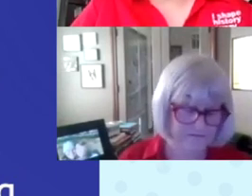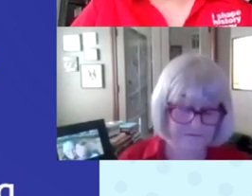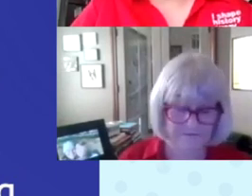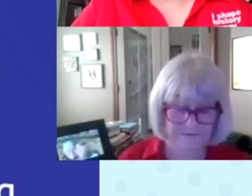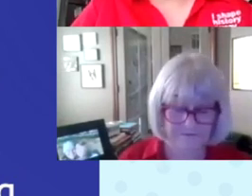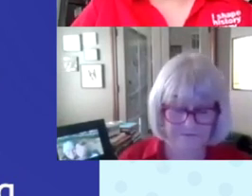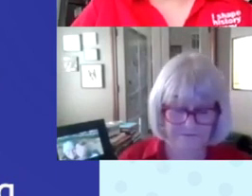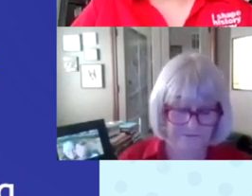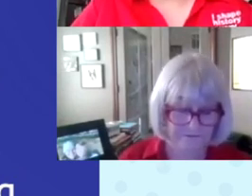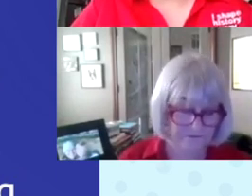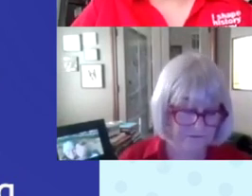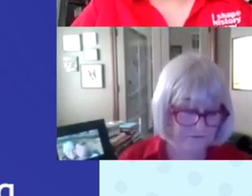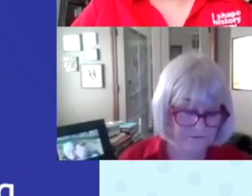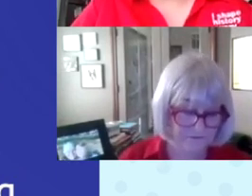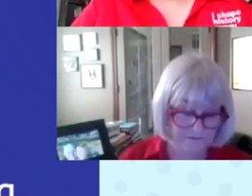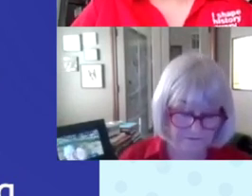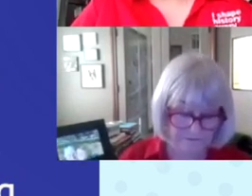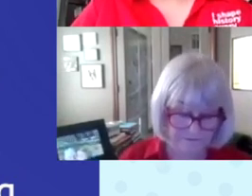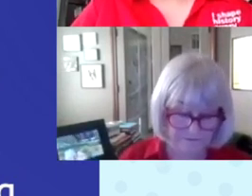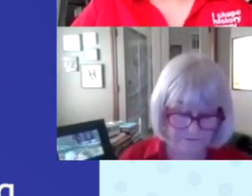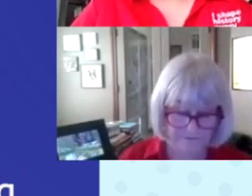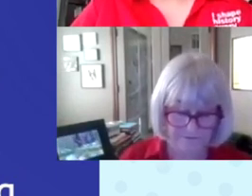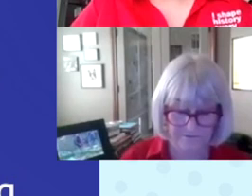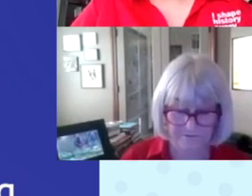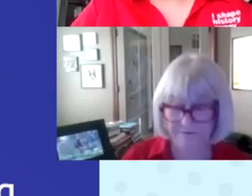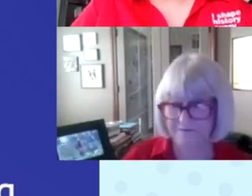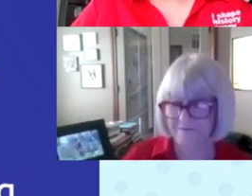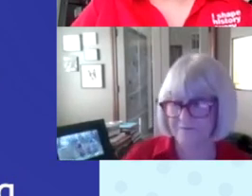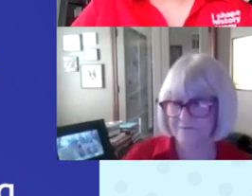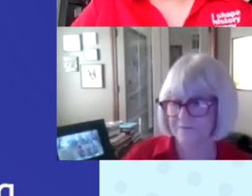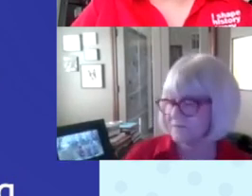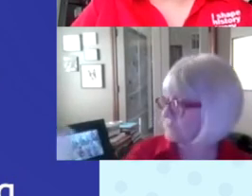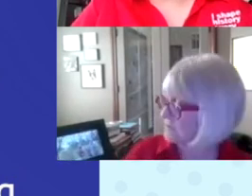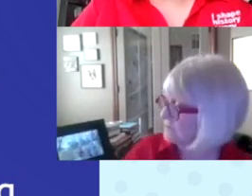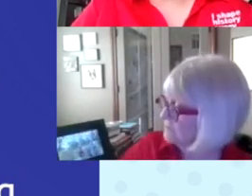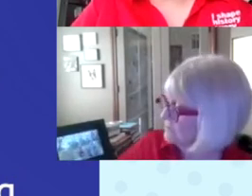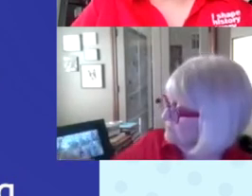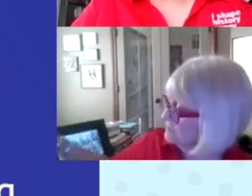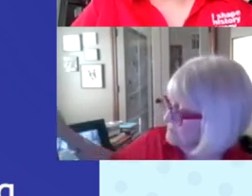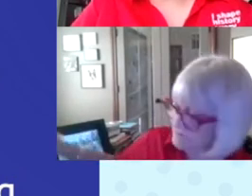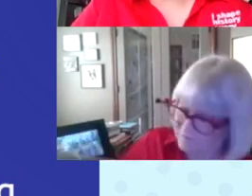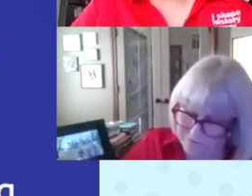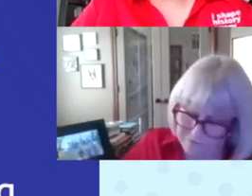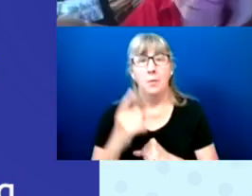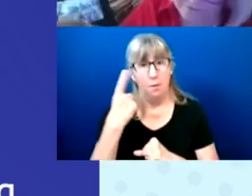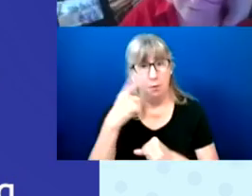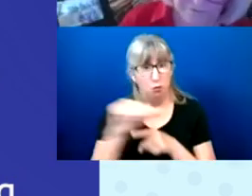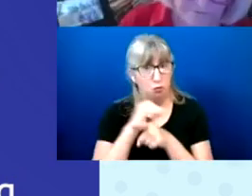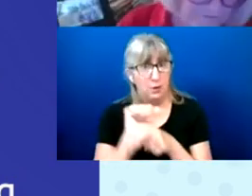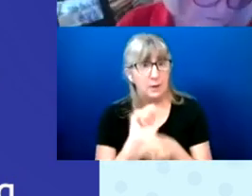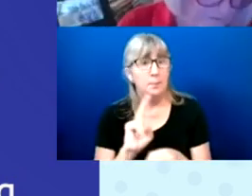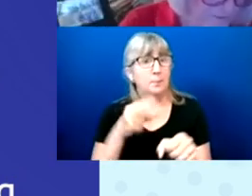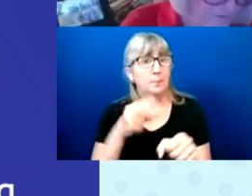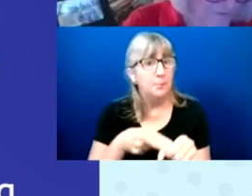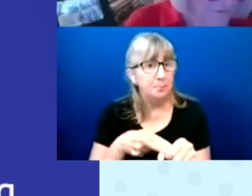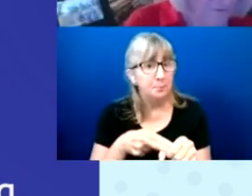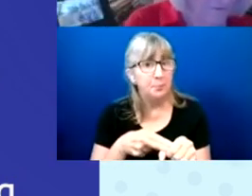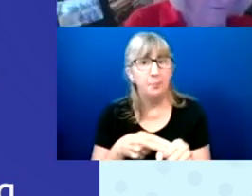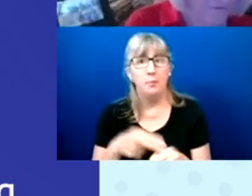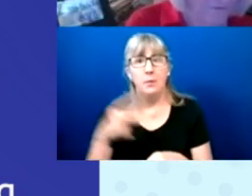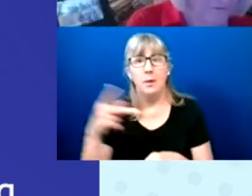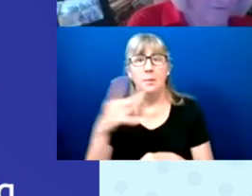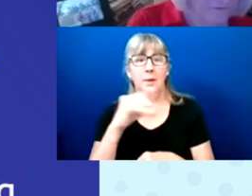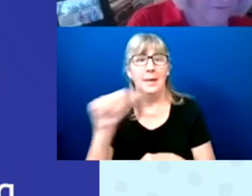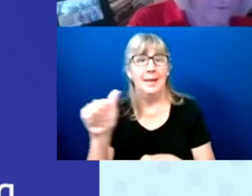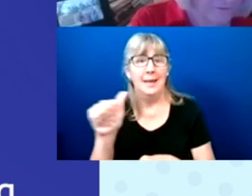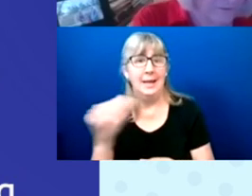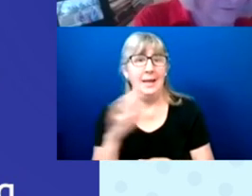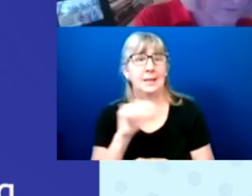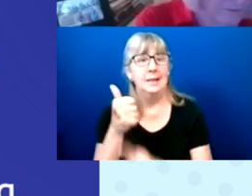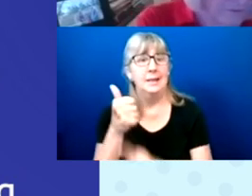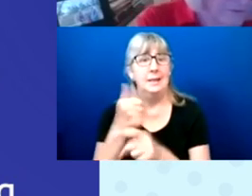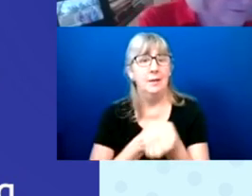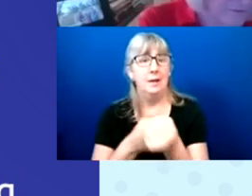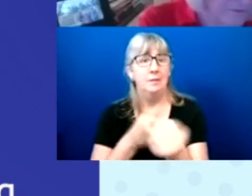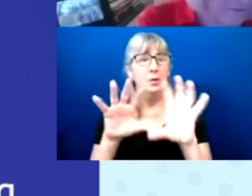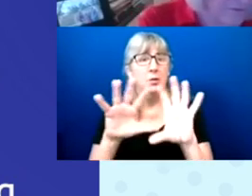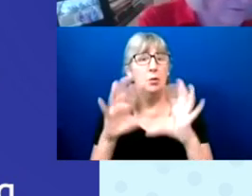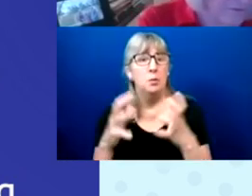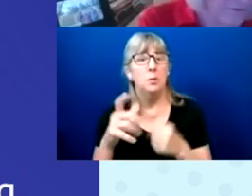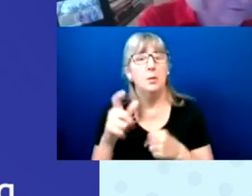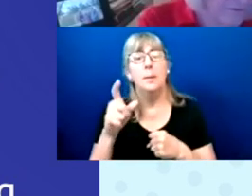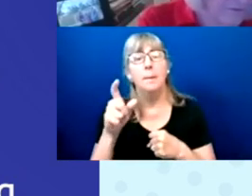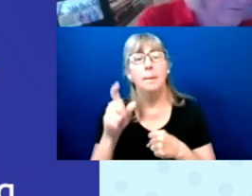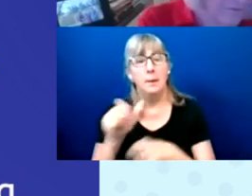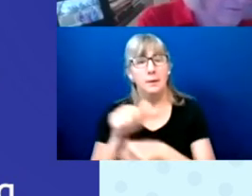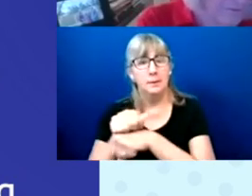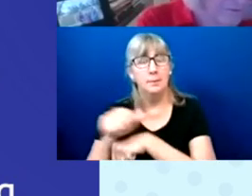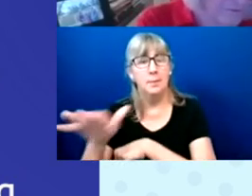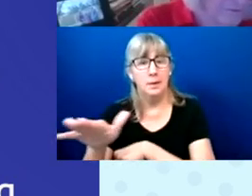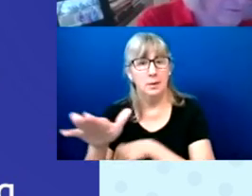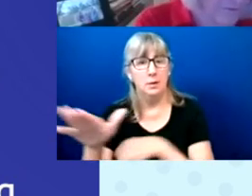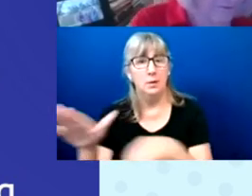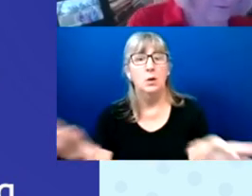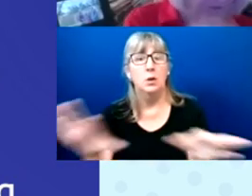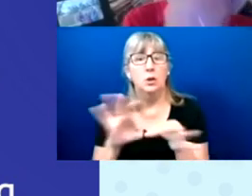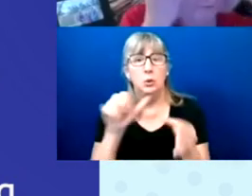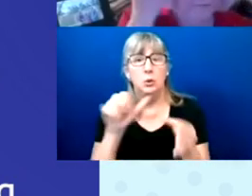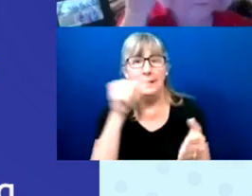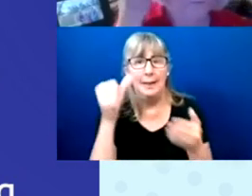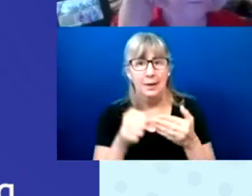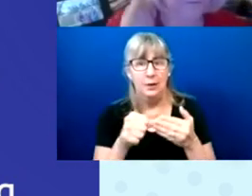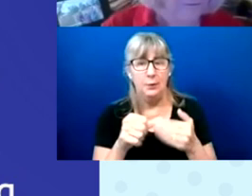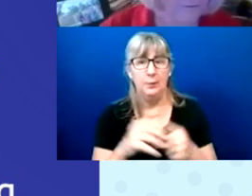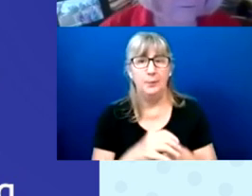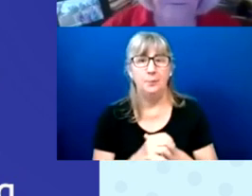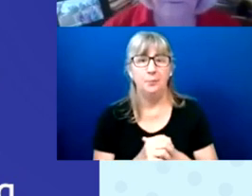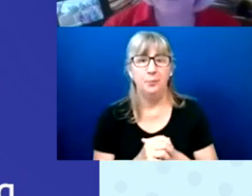To participate in this training, P&As and self-advocacy groups must submit a joint letter.